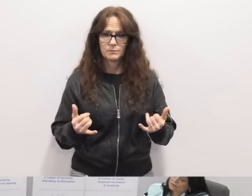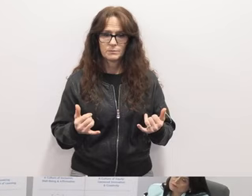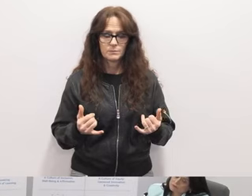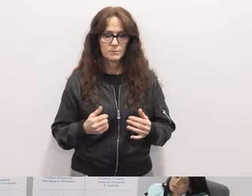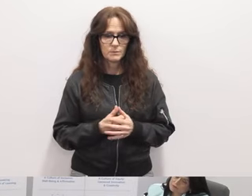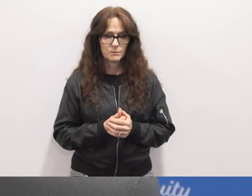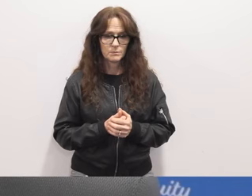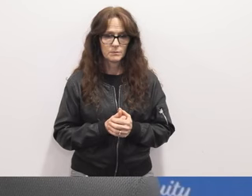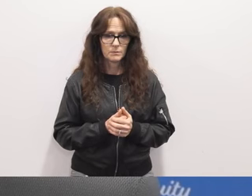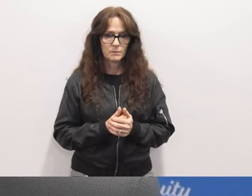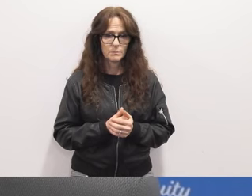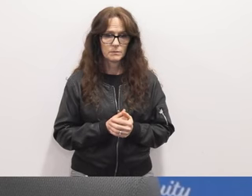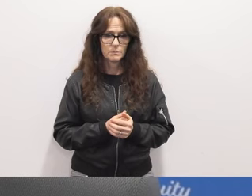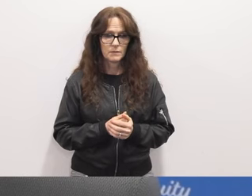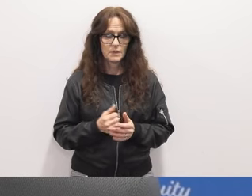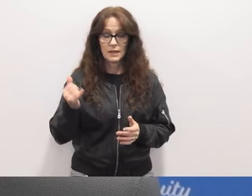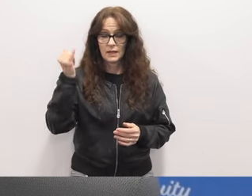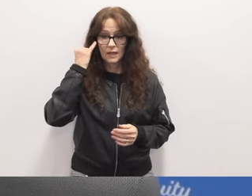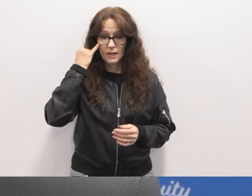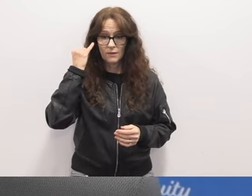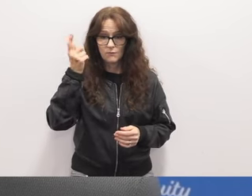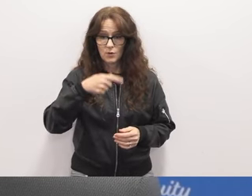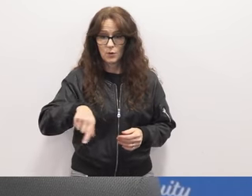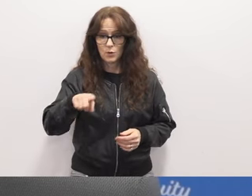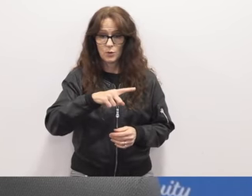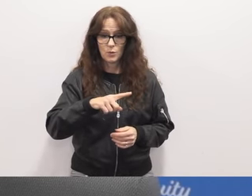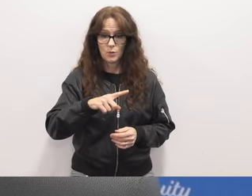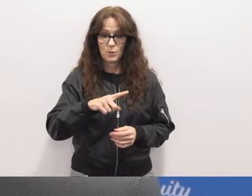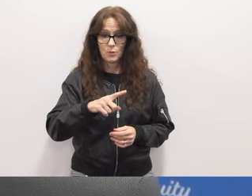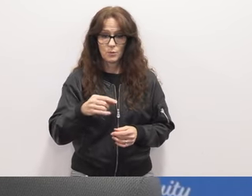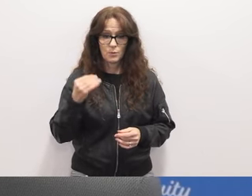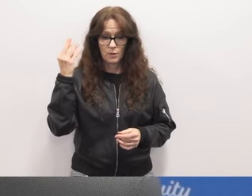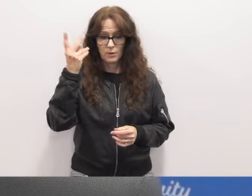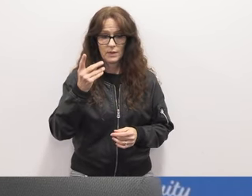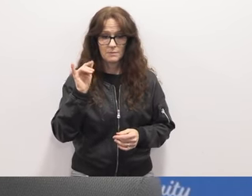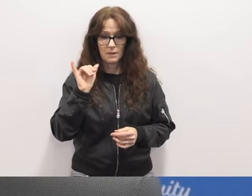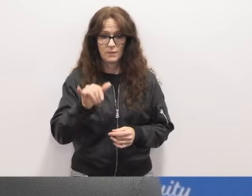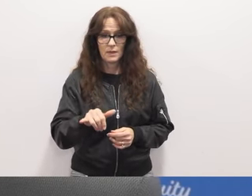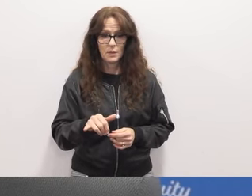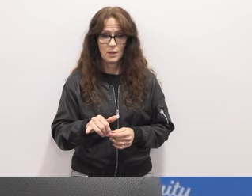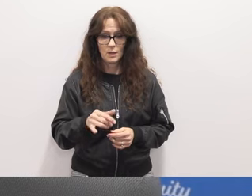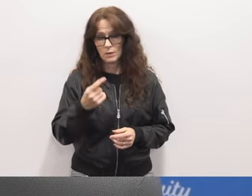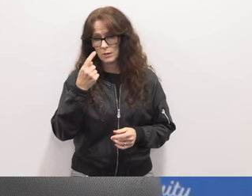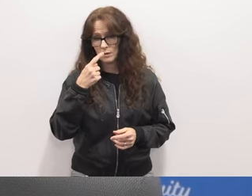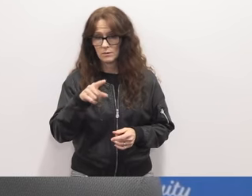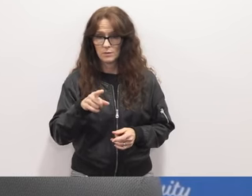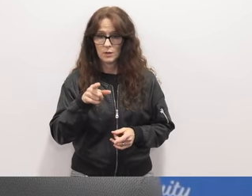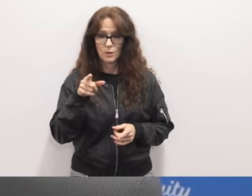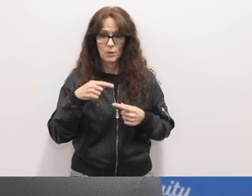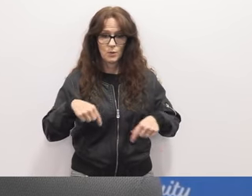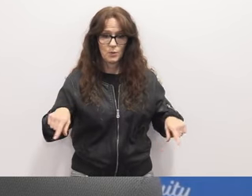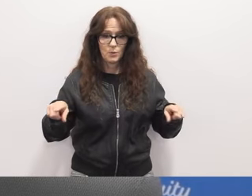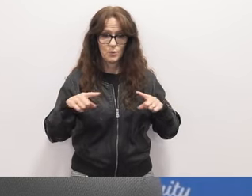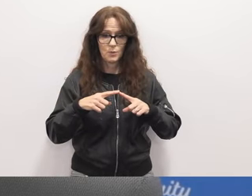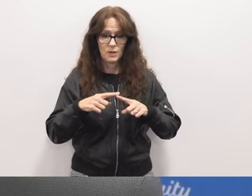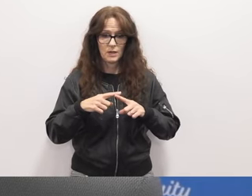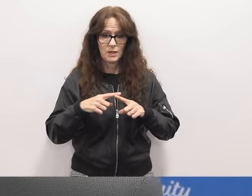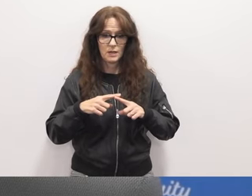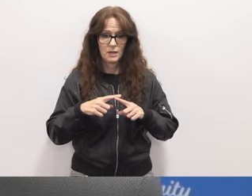So if you are entertaining that, would you entertain then that we forego goal one